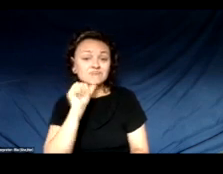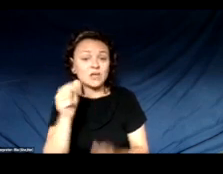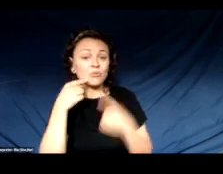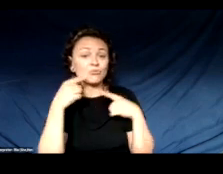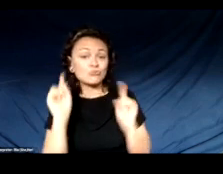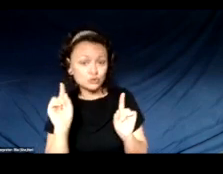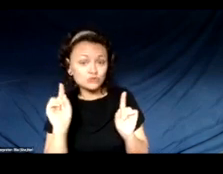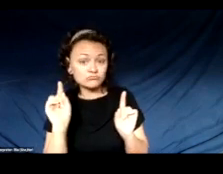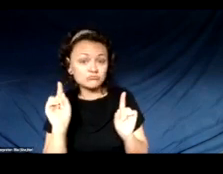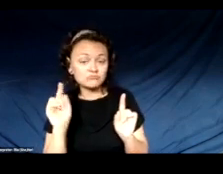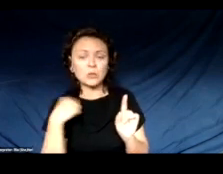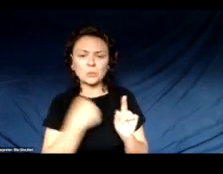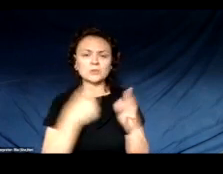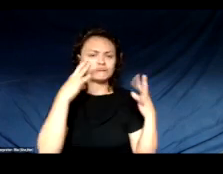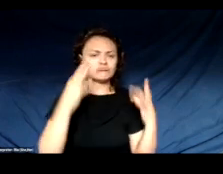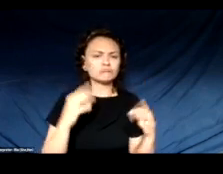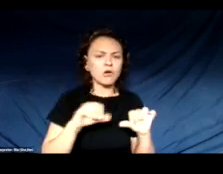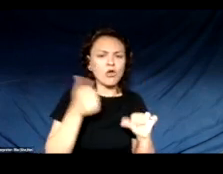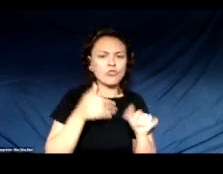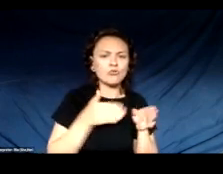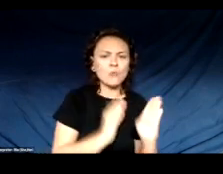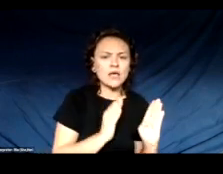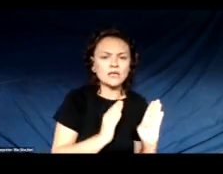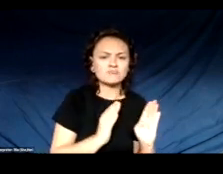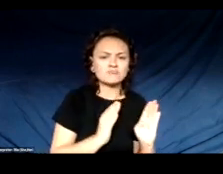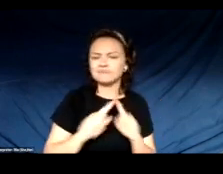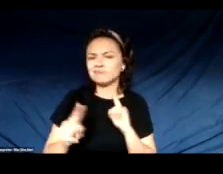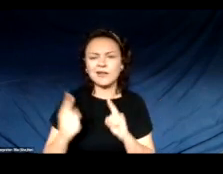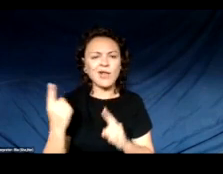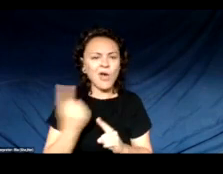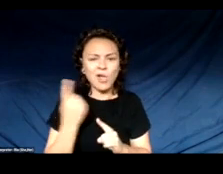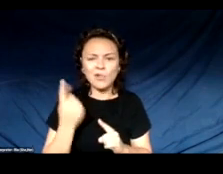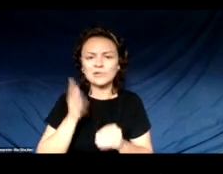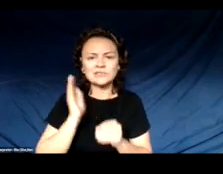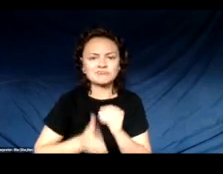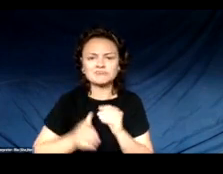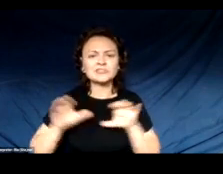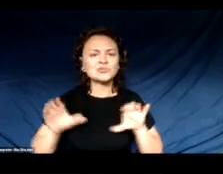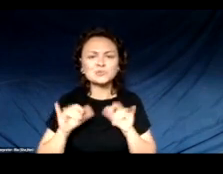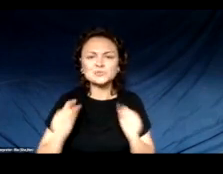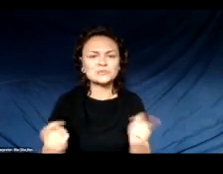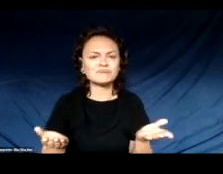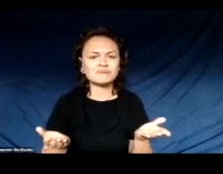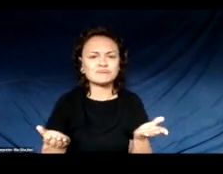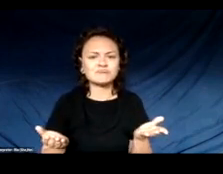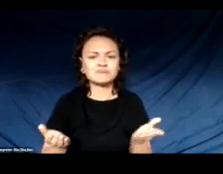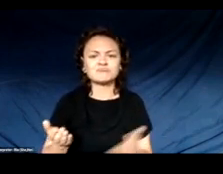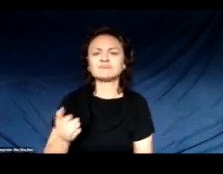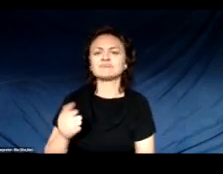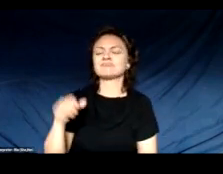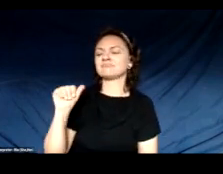but it always gets done. Thank you, Jenny. Yeah. I think